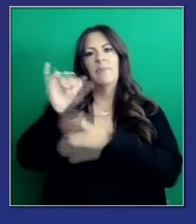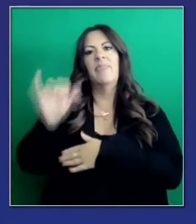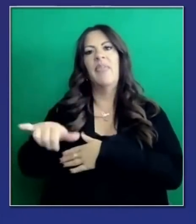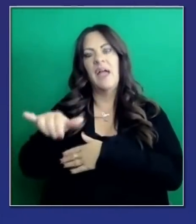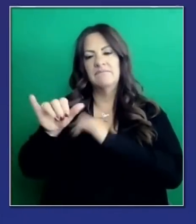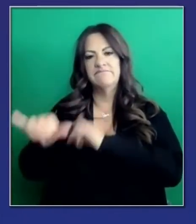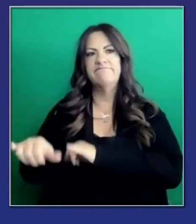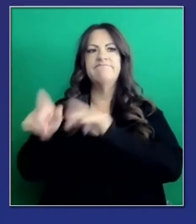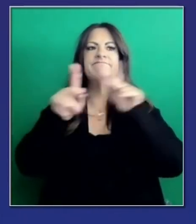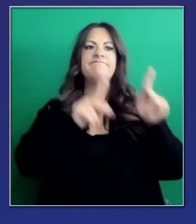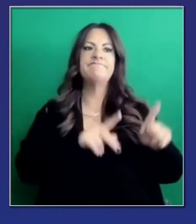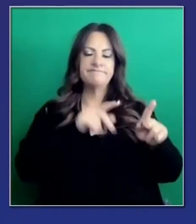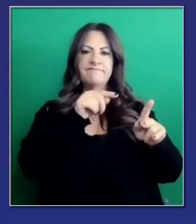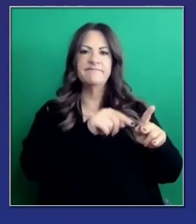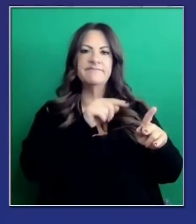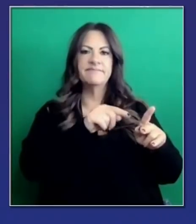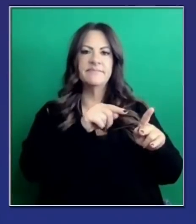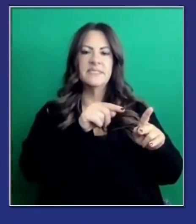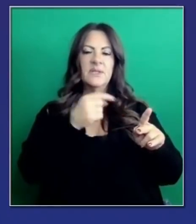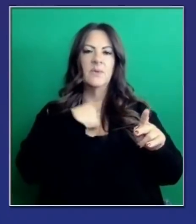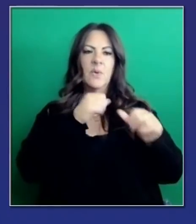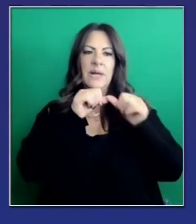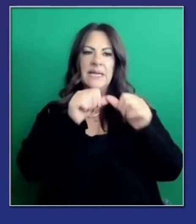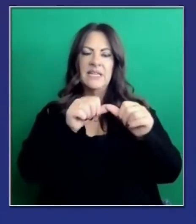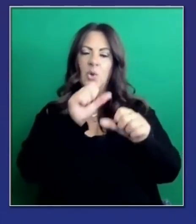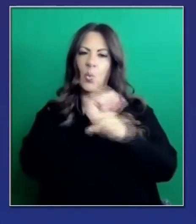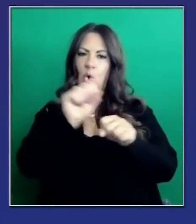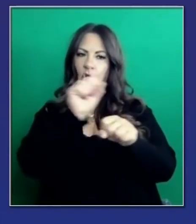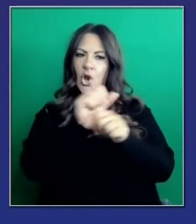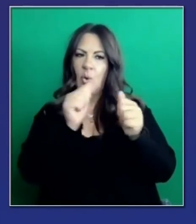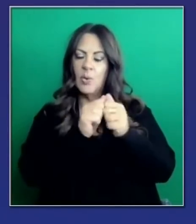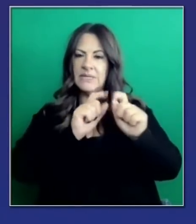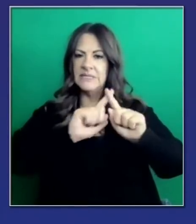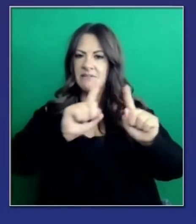THAT IS WHY WE ARE LIMITING THIS AND FOCUSING IT ON THIS